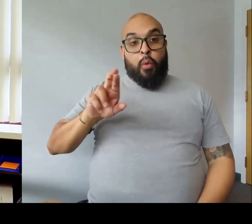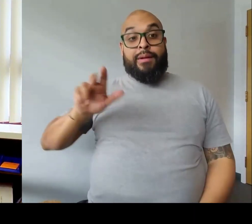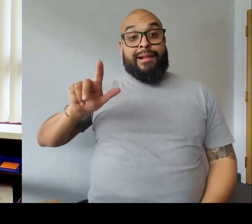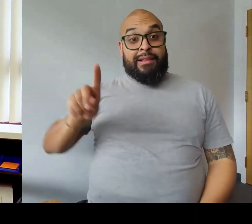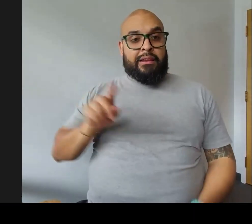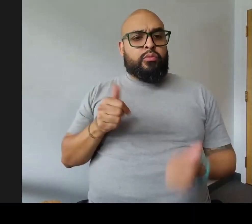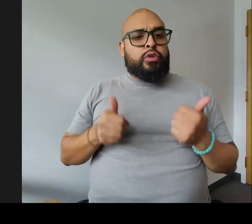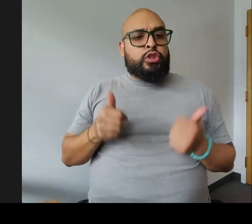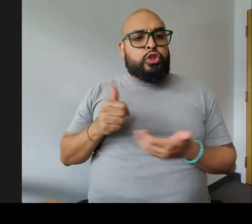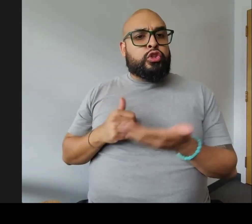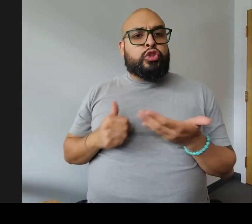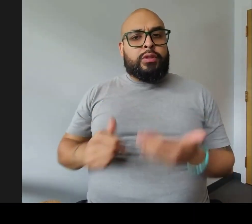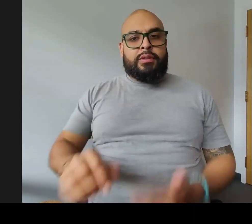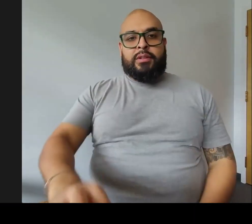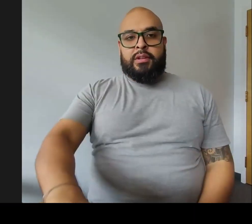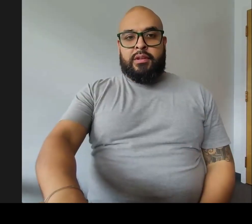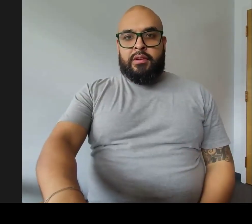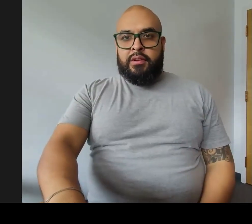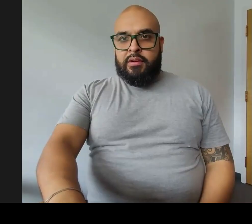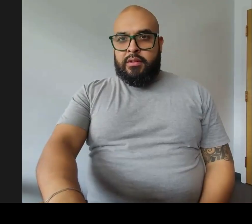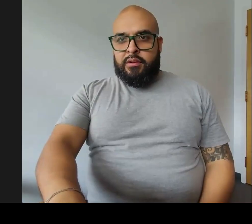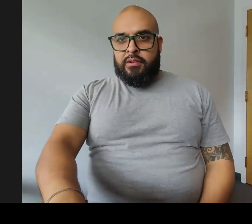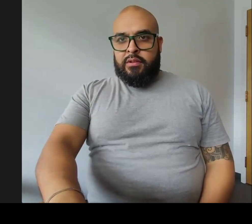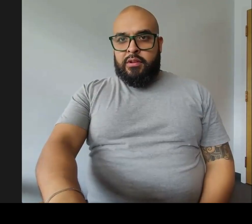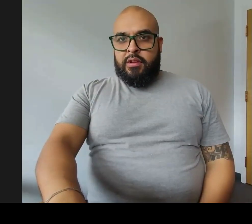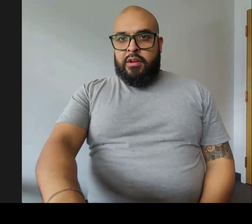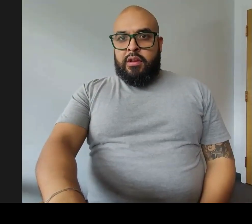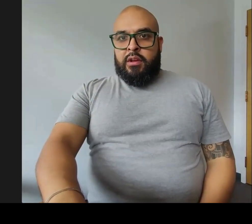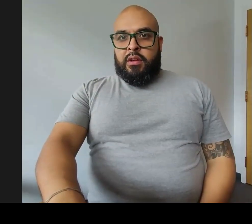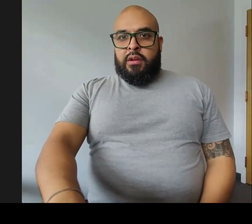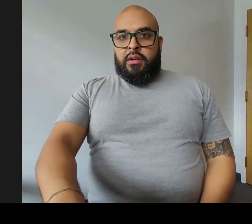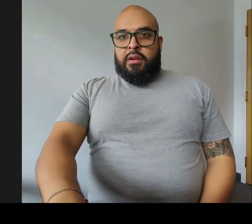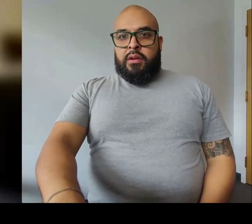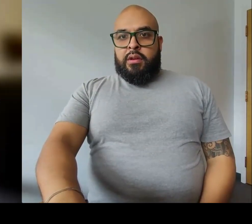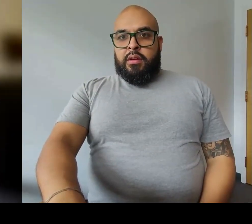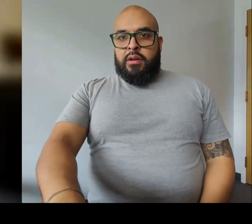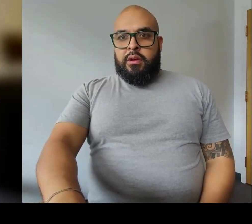This is Alessia.